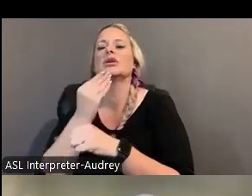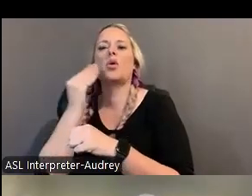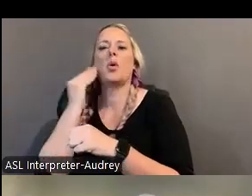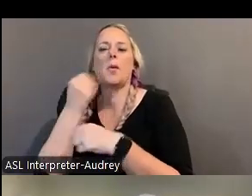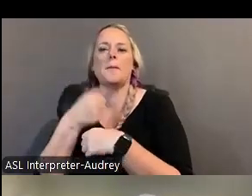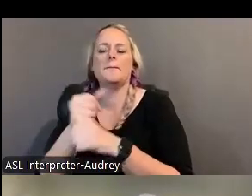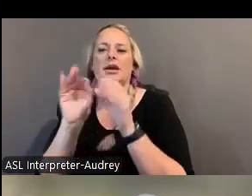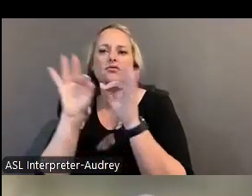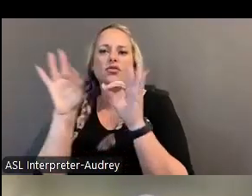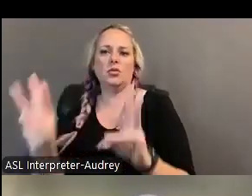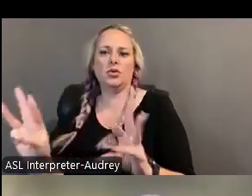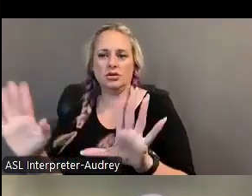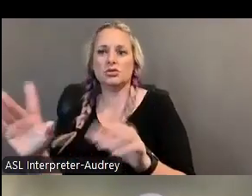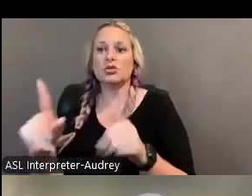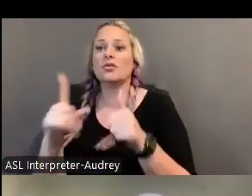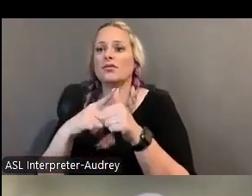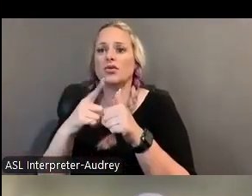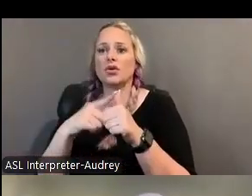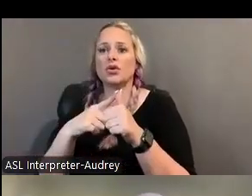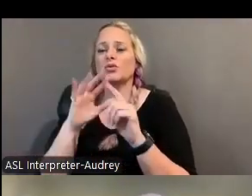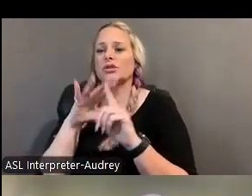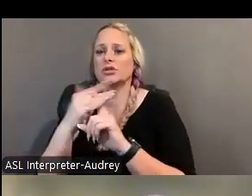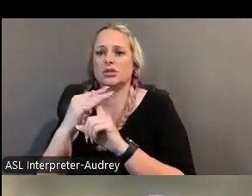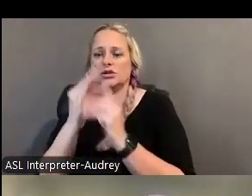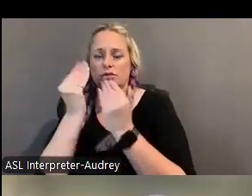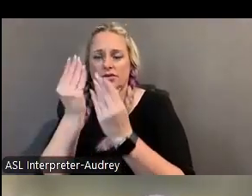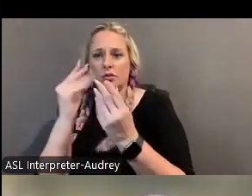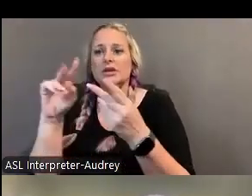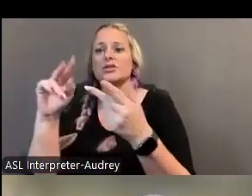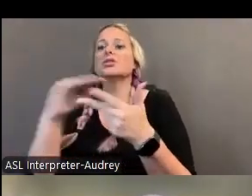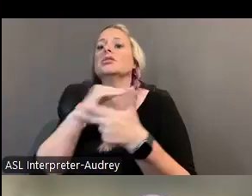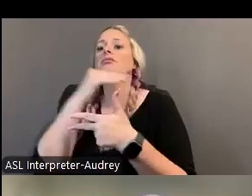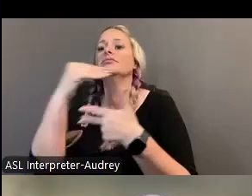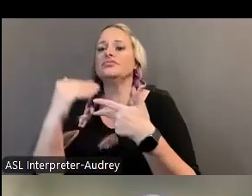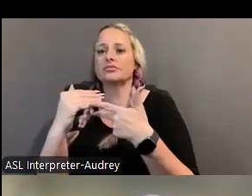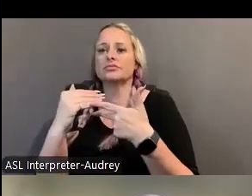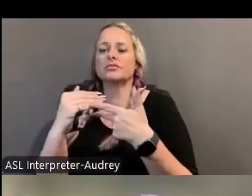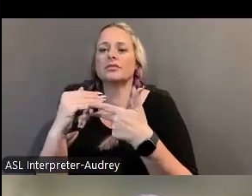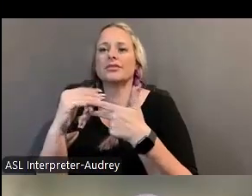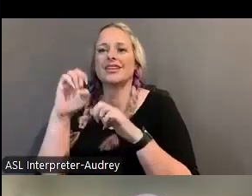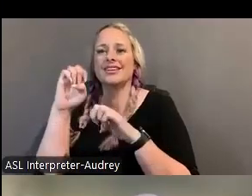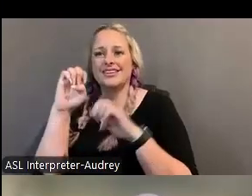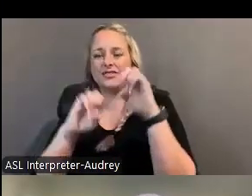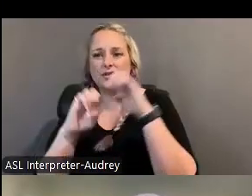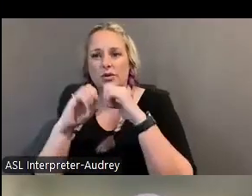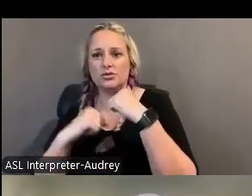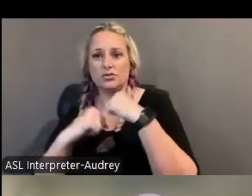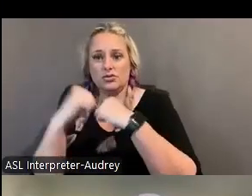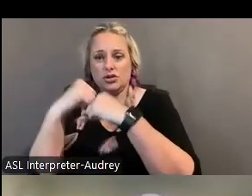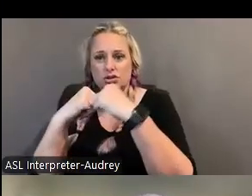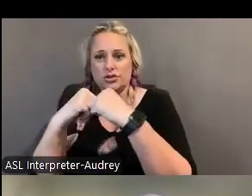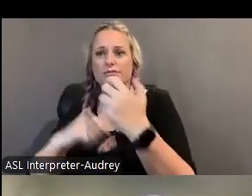first part was just contextual information. The second part was evaluation of the structure and